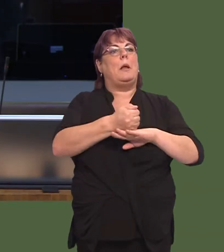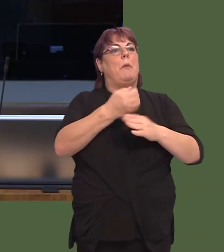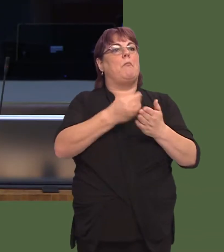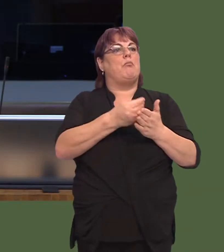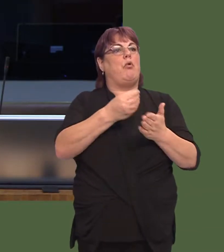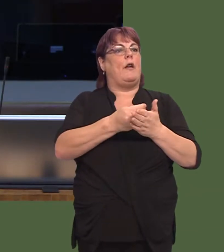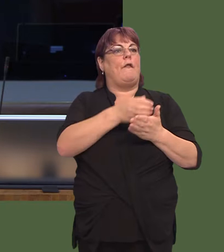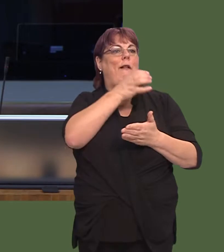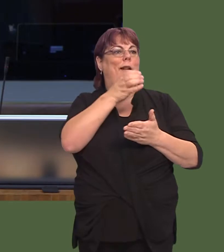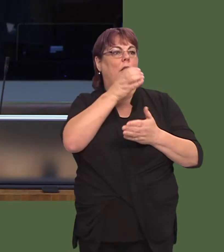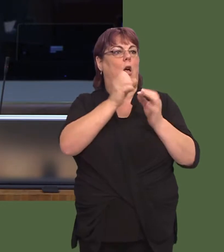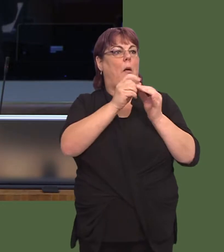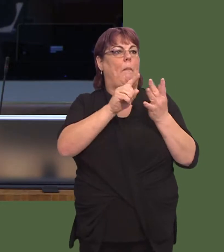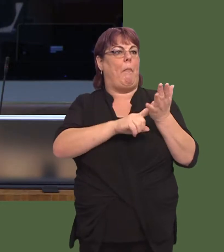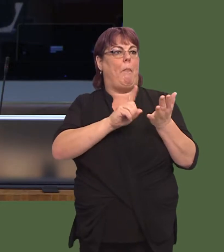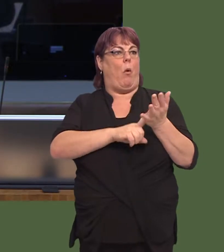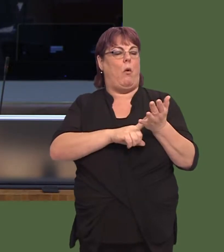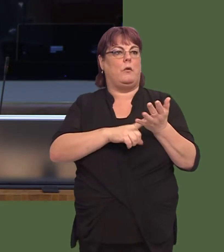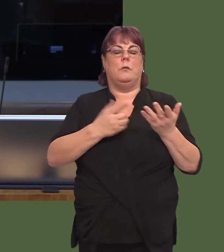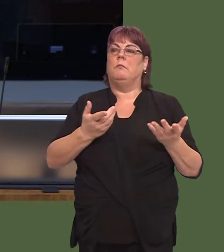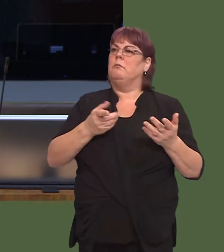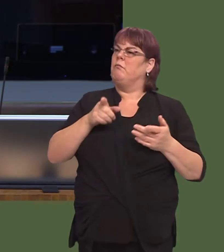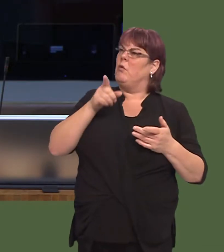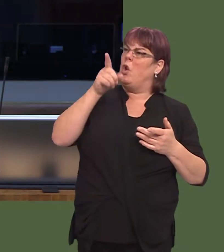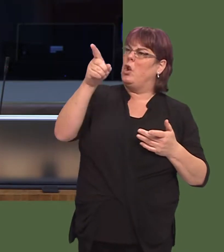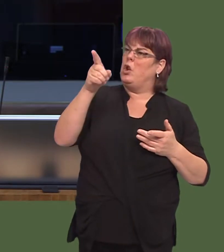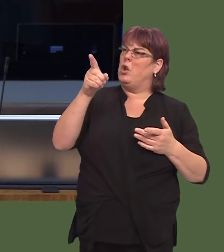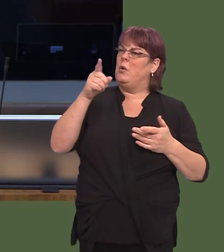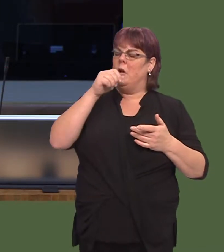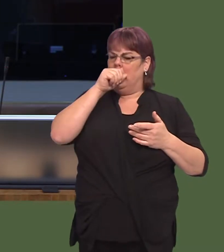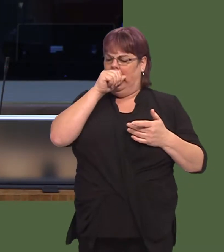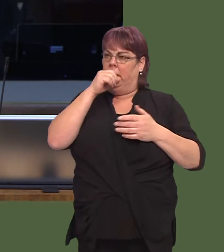support a measure that is so regressive in the way it works?